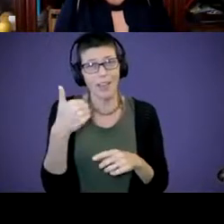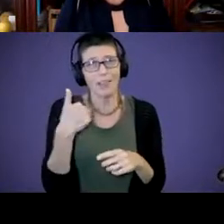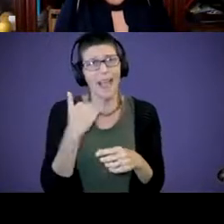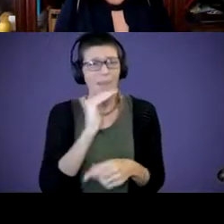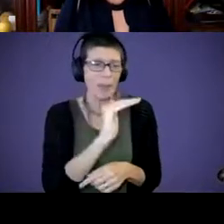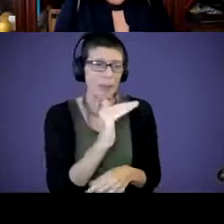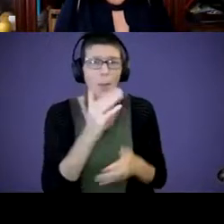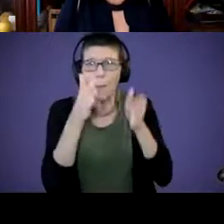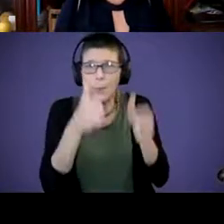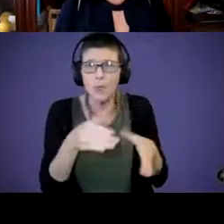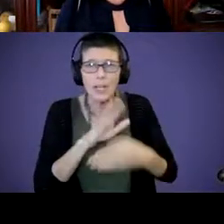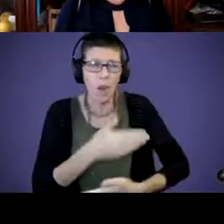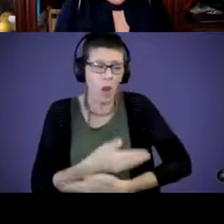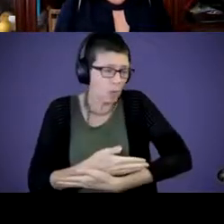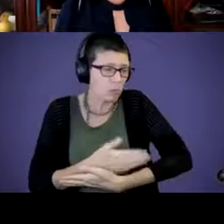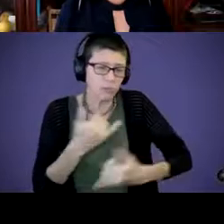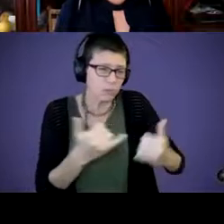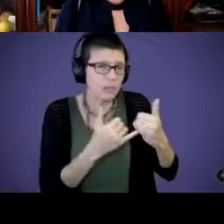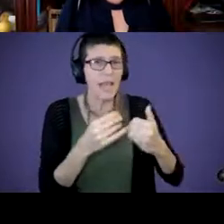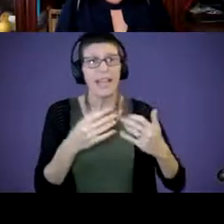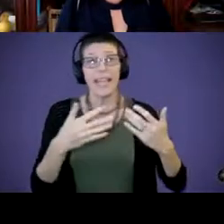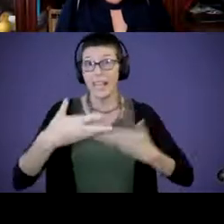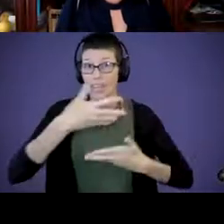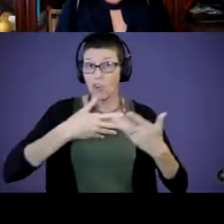and interact with diverse deaf and hard of hearing adults.